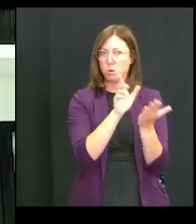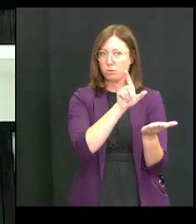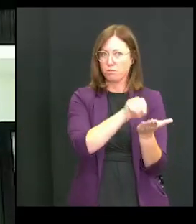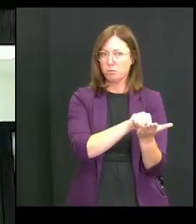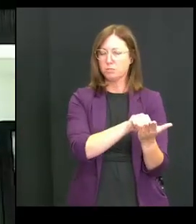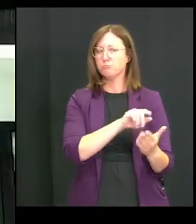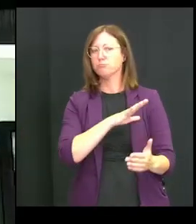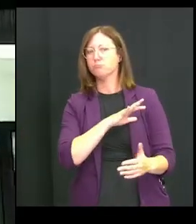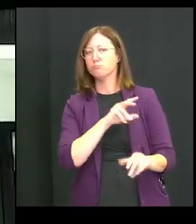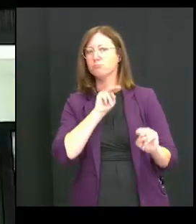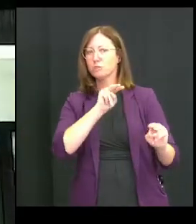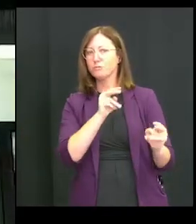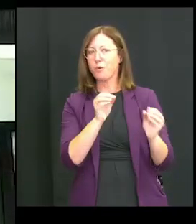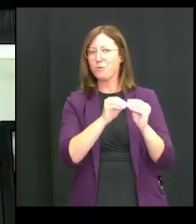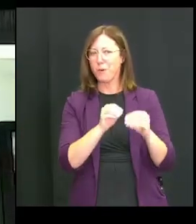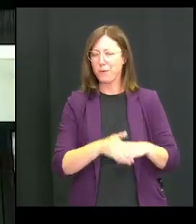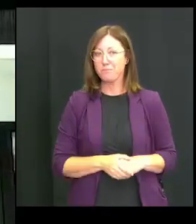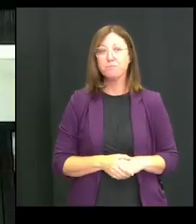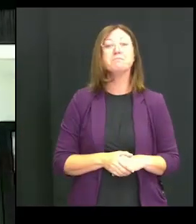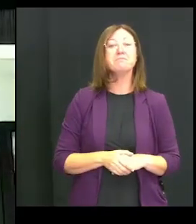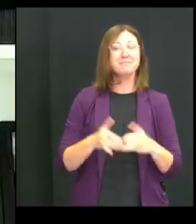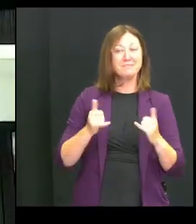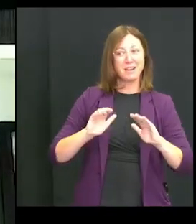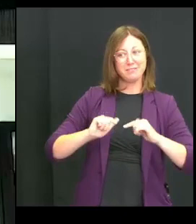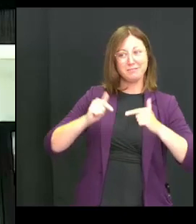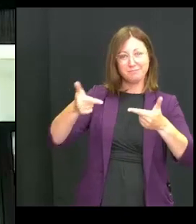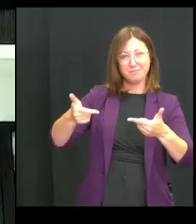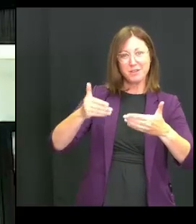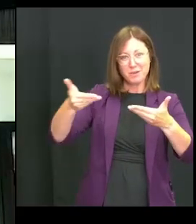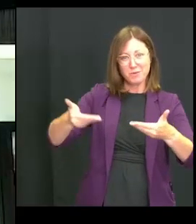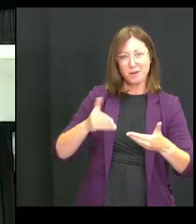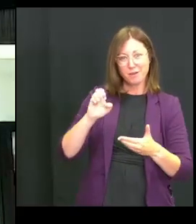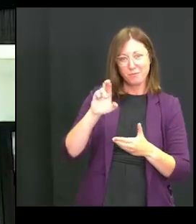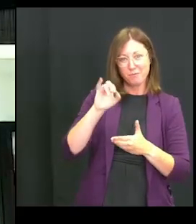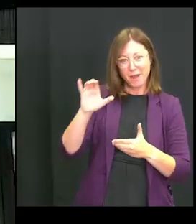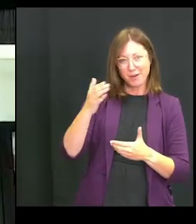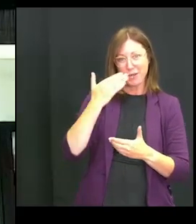So without further ado, welcome Eric and thank you for joining us today.